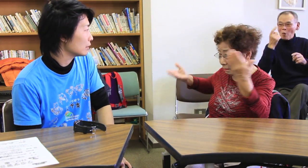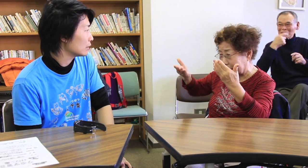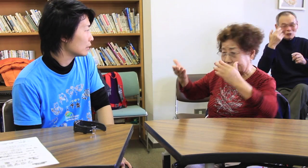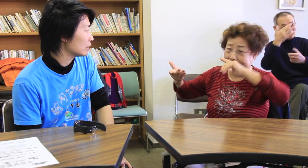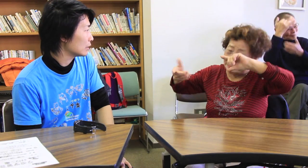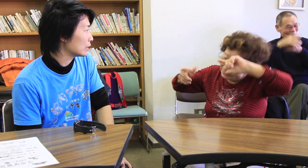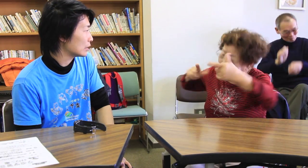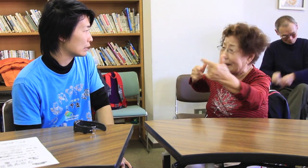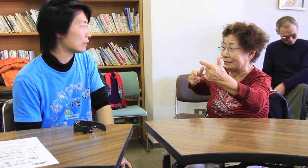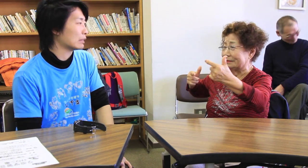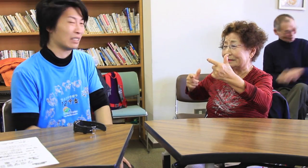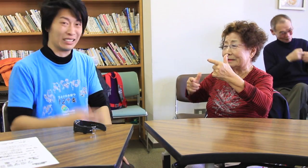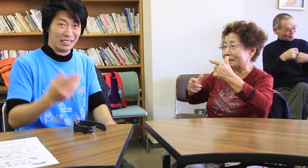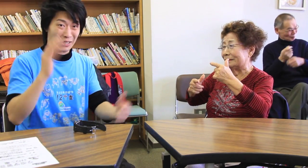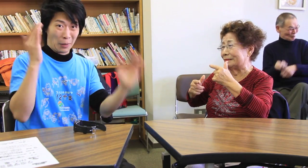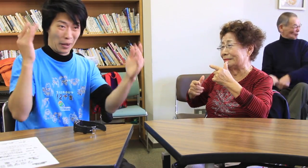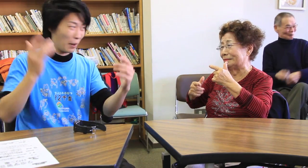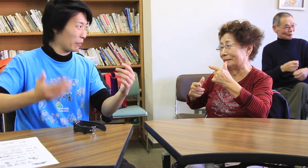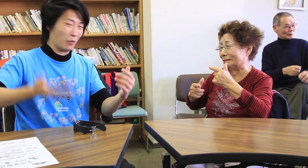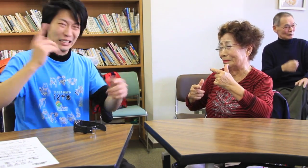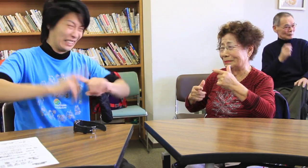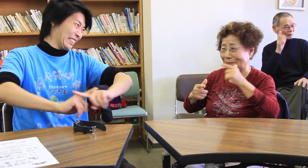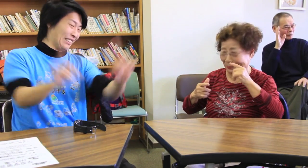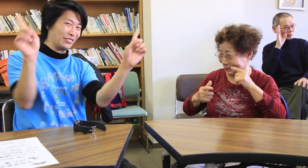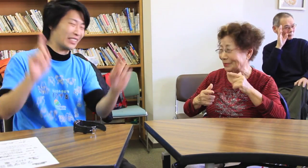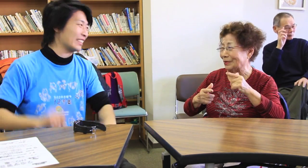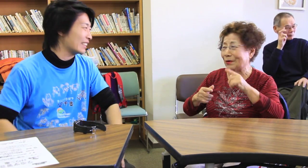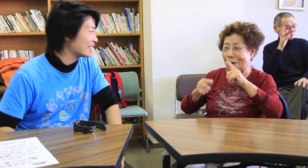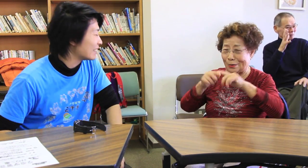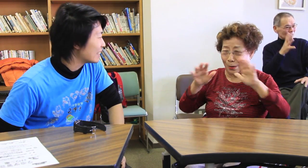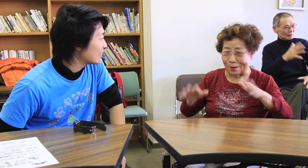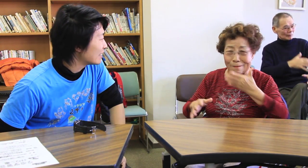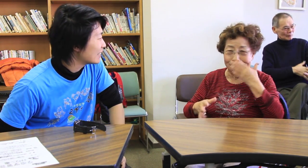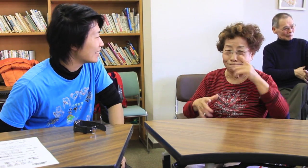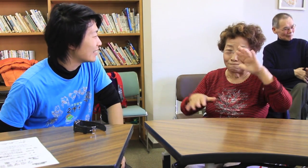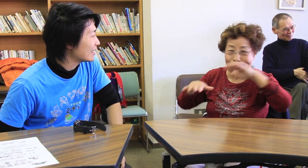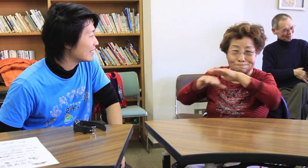Now life is good, compared to the past. I am enjoying happiness.